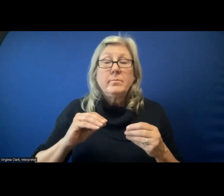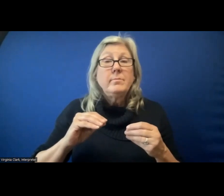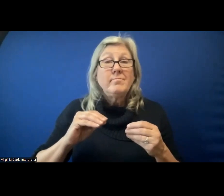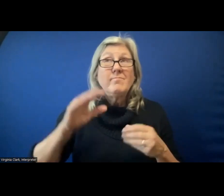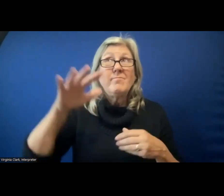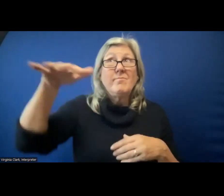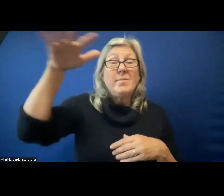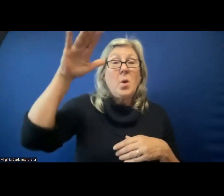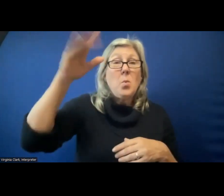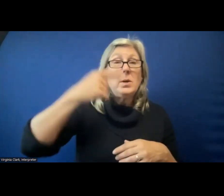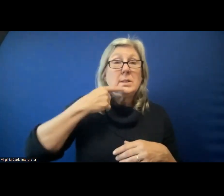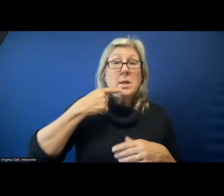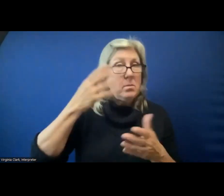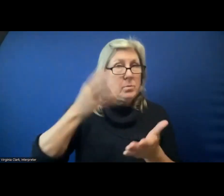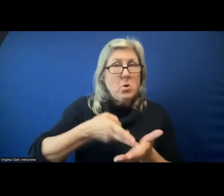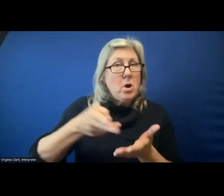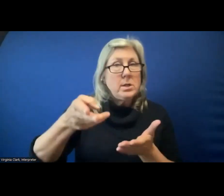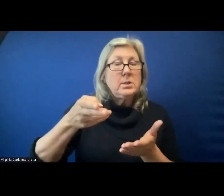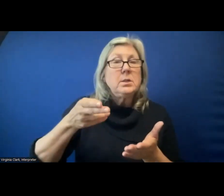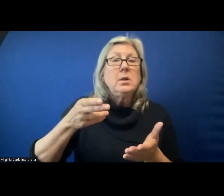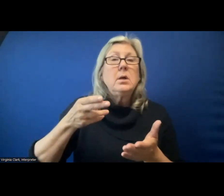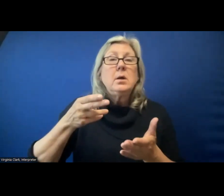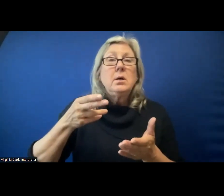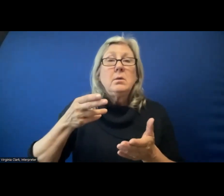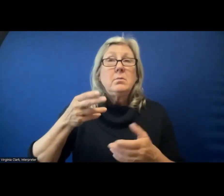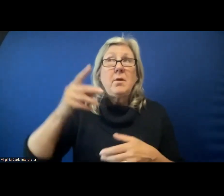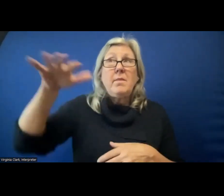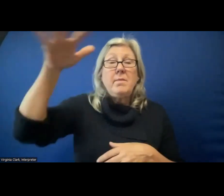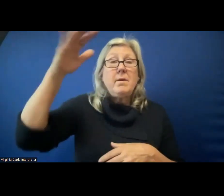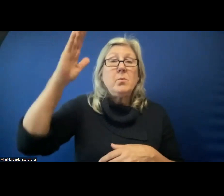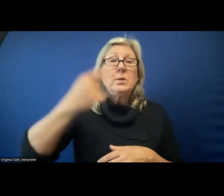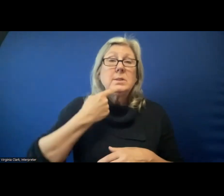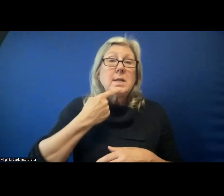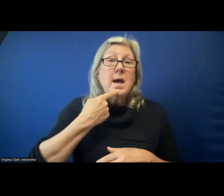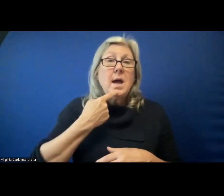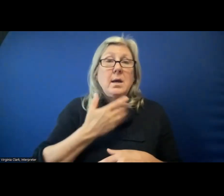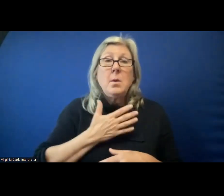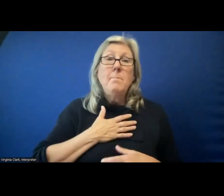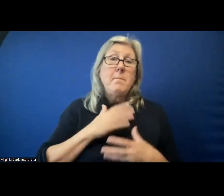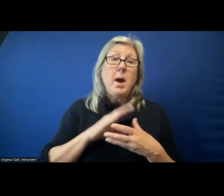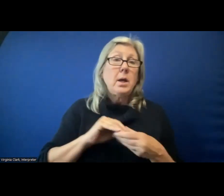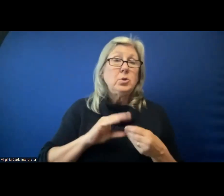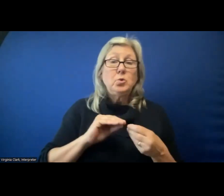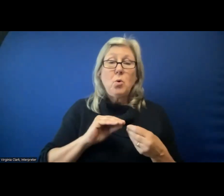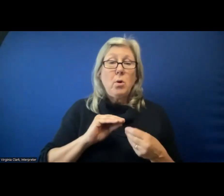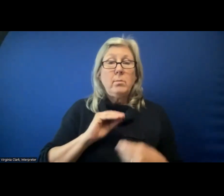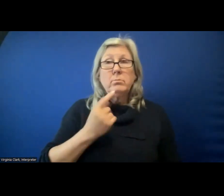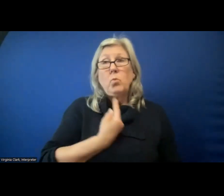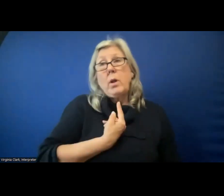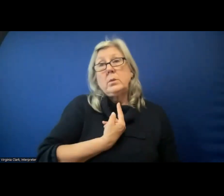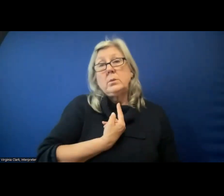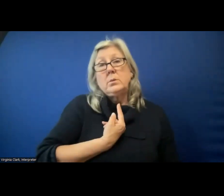be perfectly honest with you, is that my story is just one.